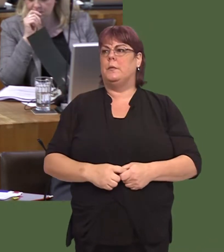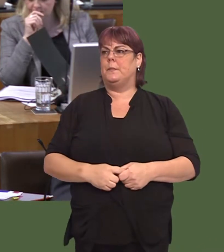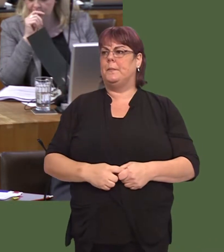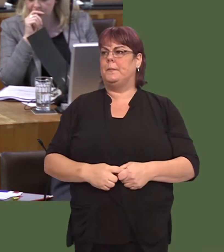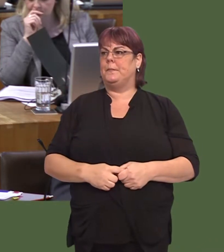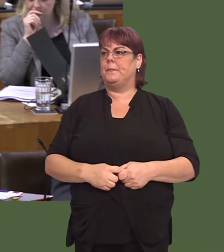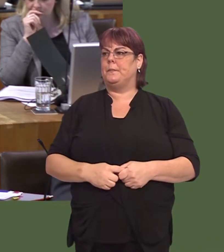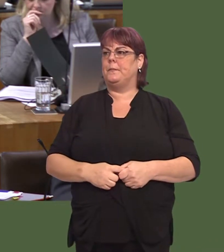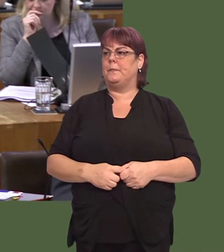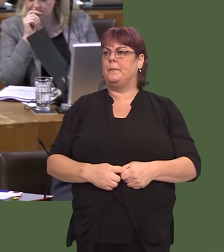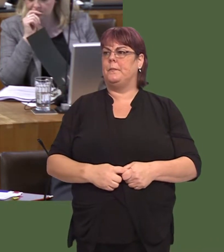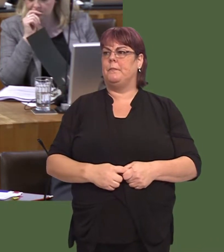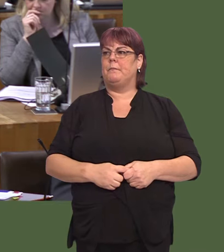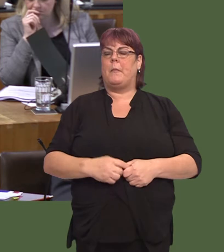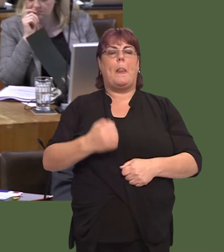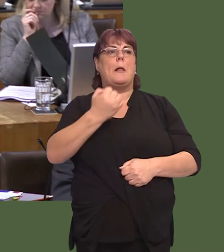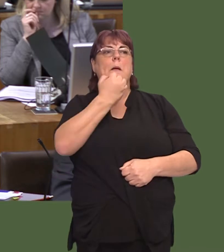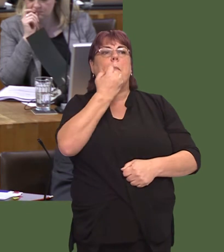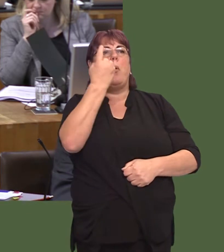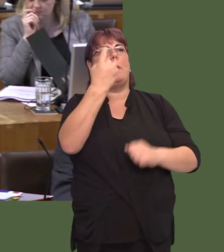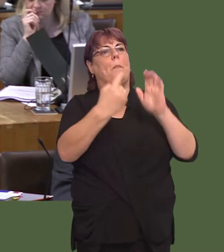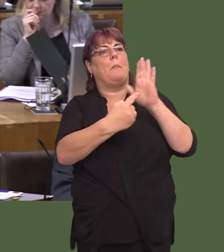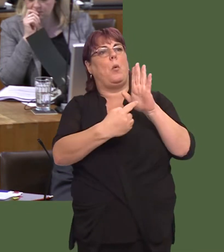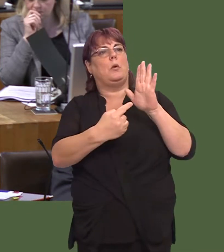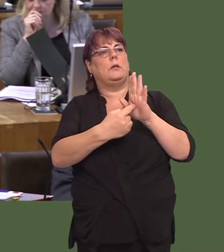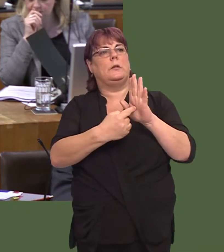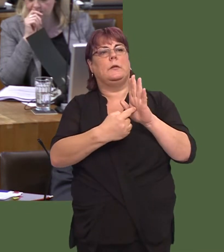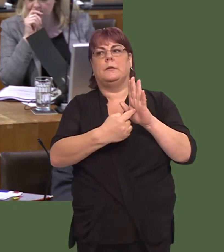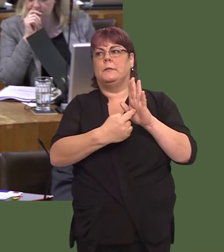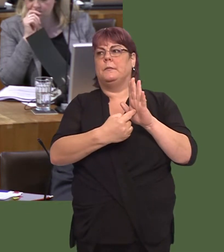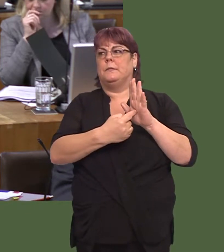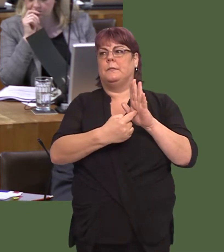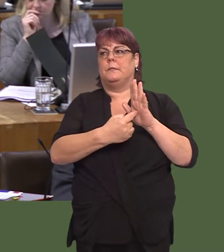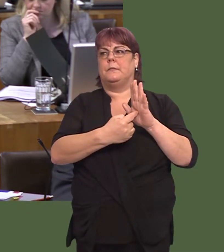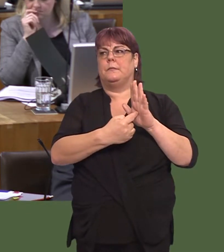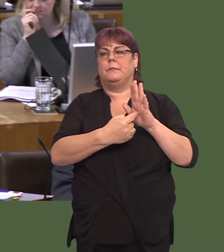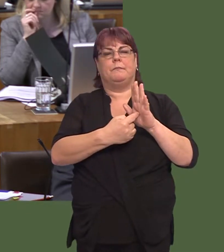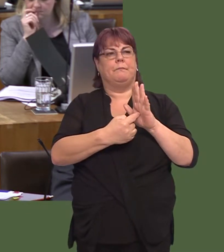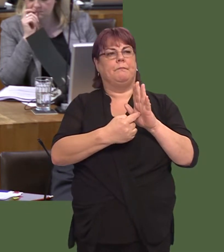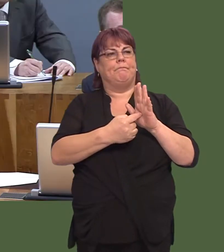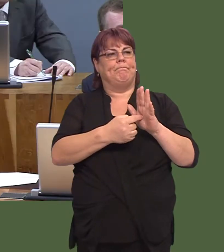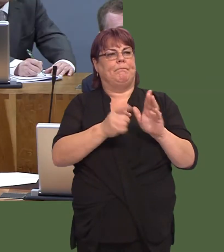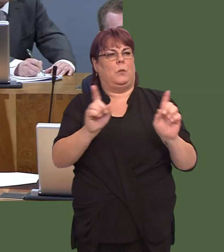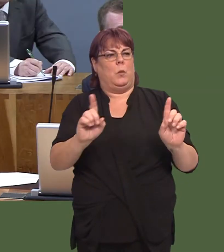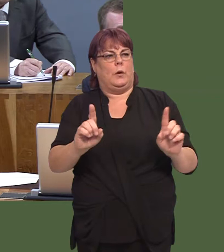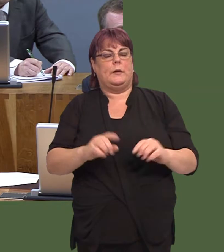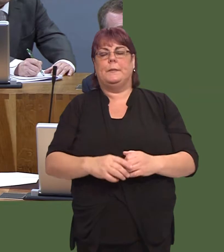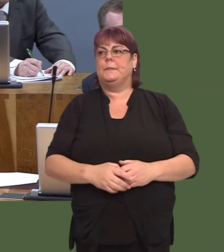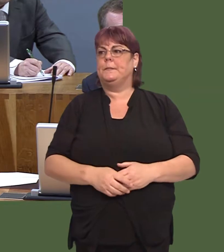at the top of the list, as regards the greatest strength in the sector ultimately was the